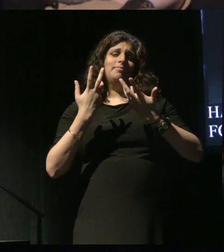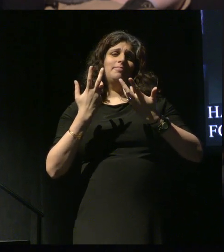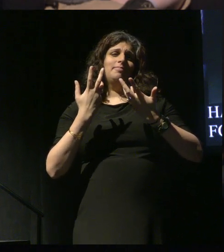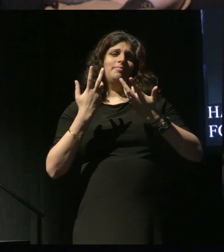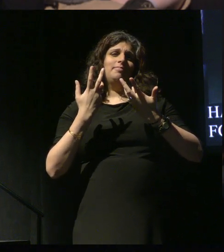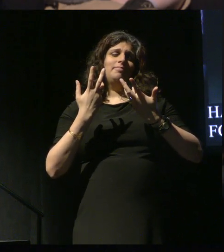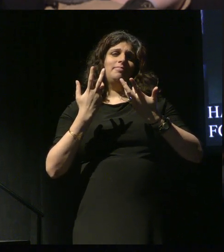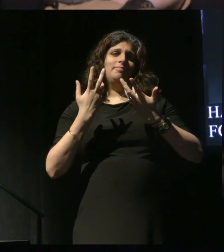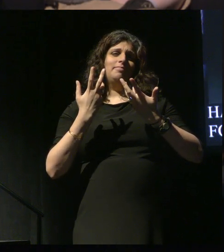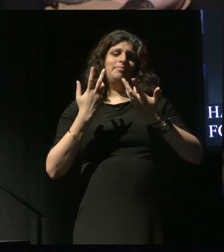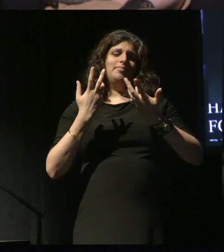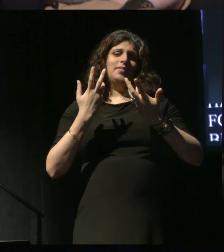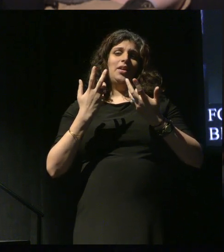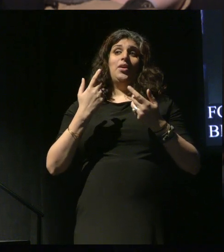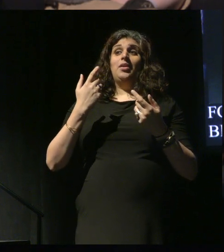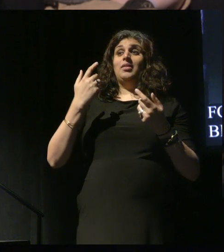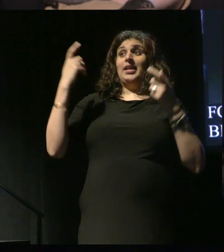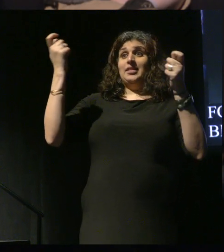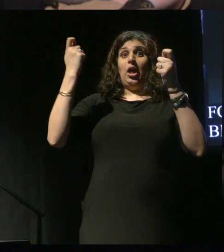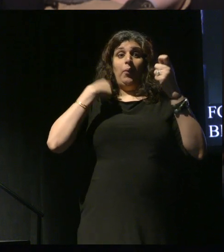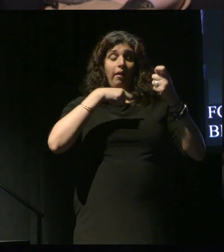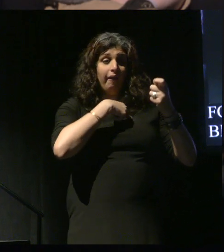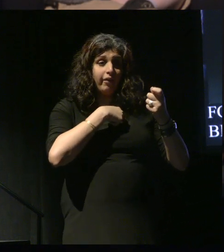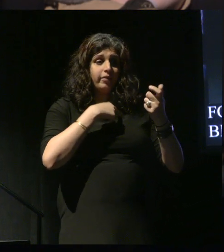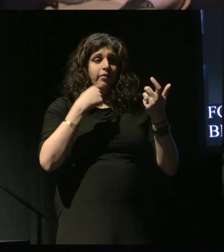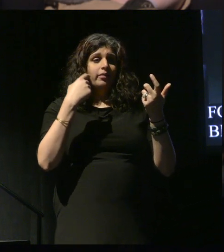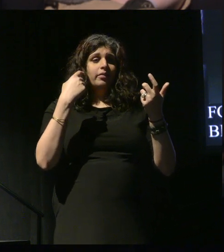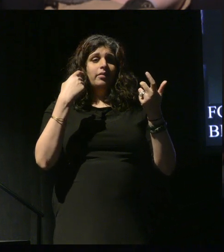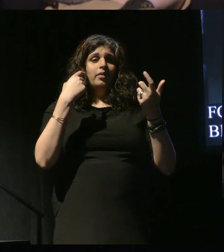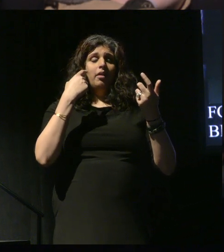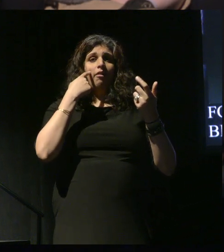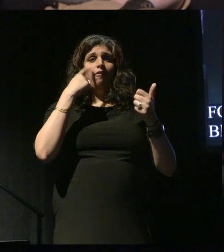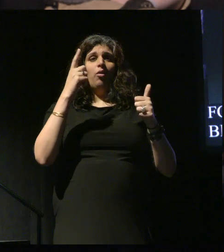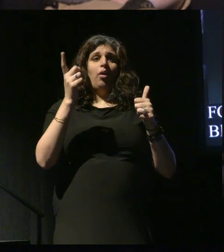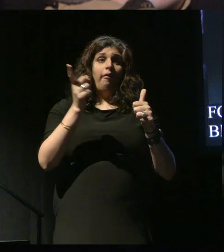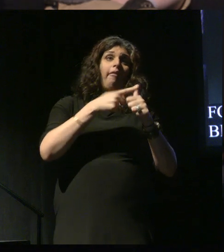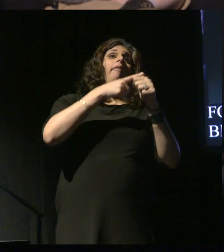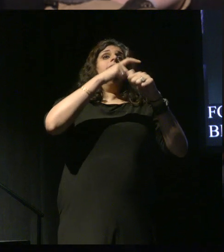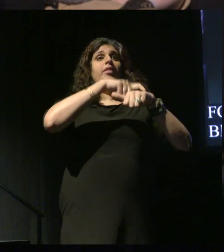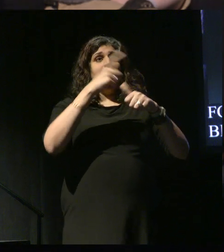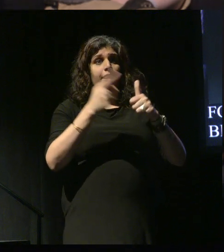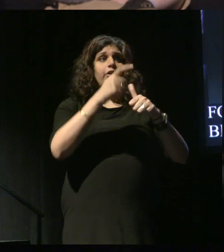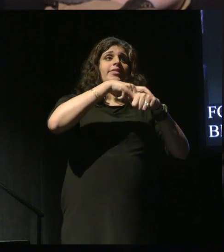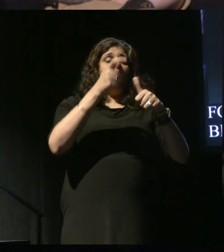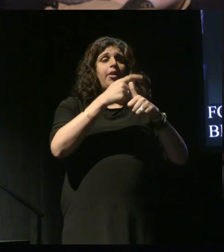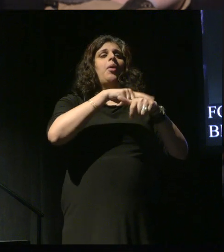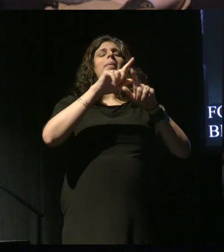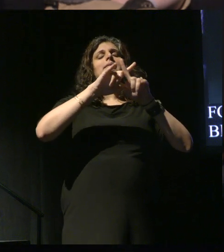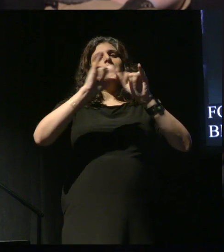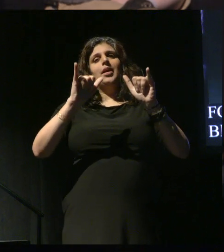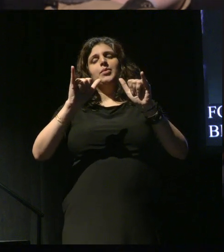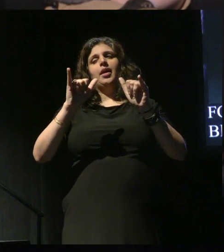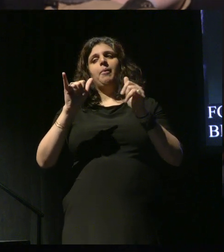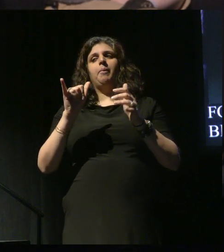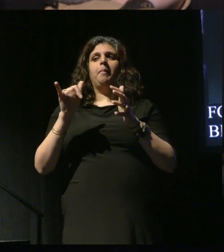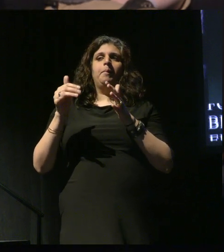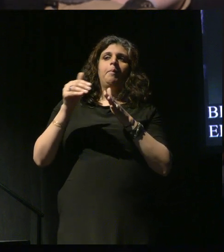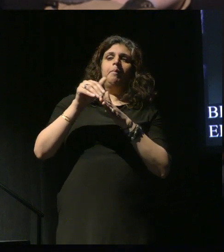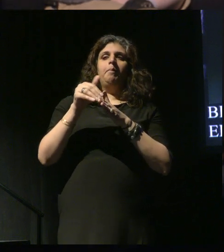of being celebrated for being an edge pusher, but also like kind of on the edge of being like disappeared